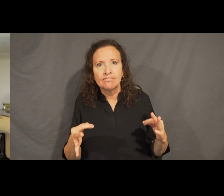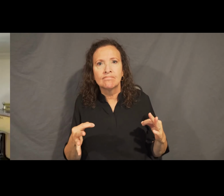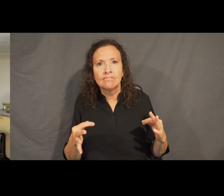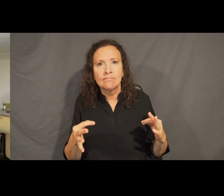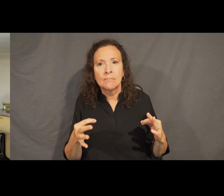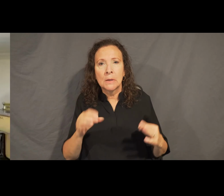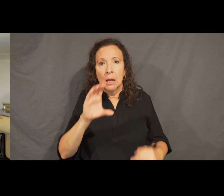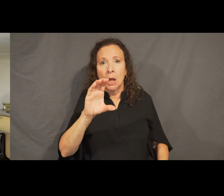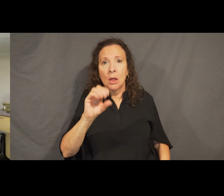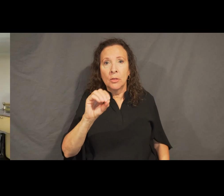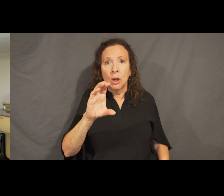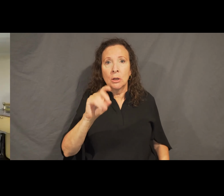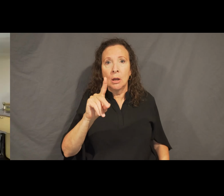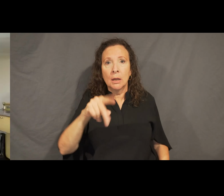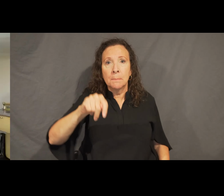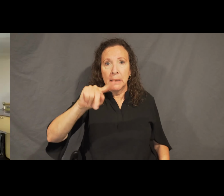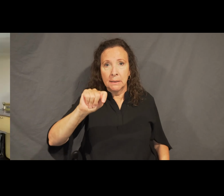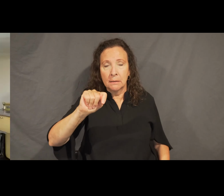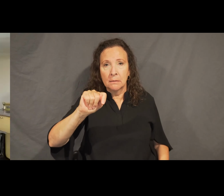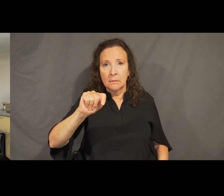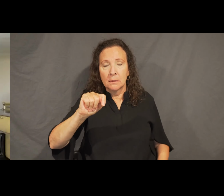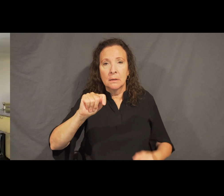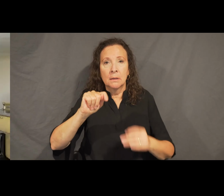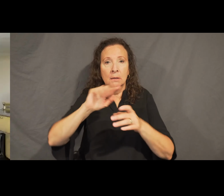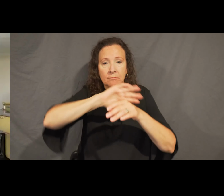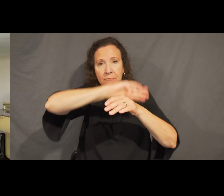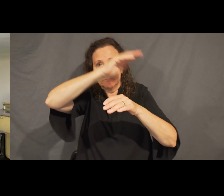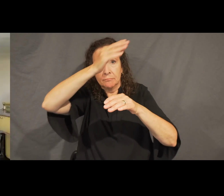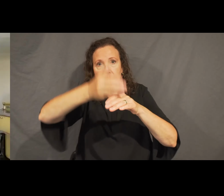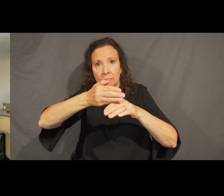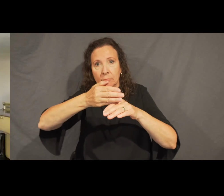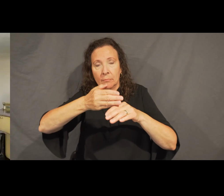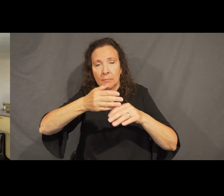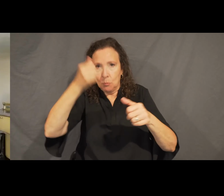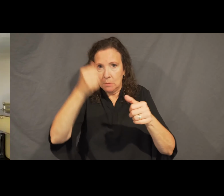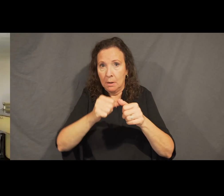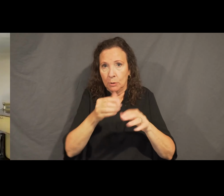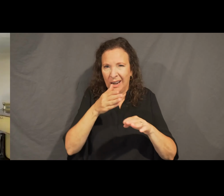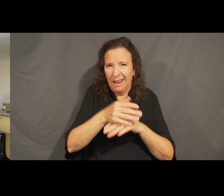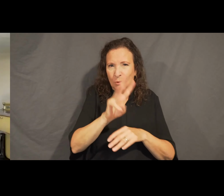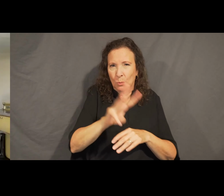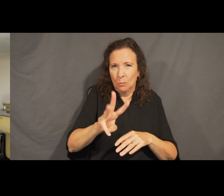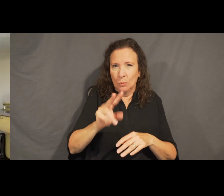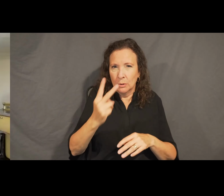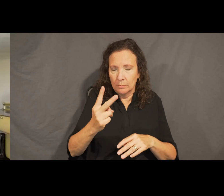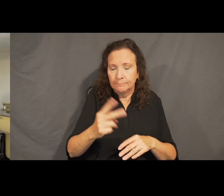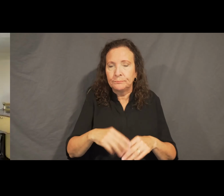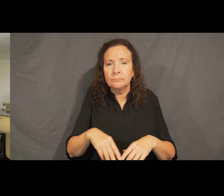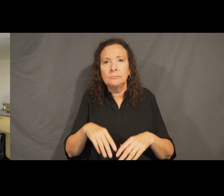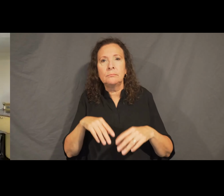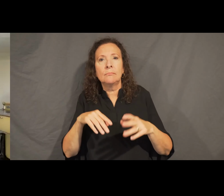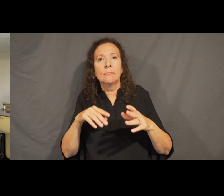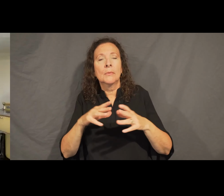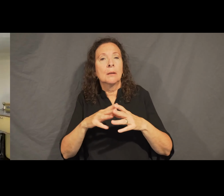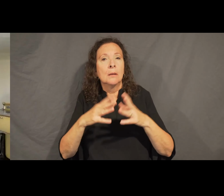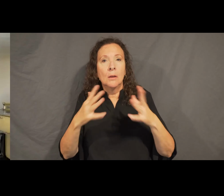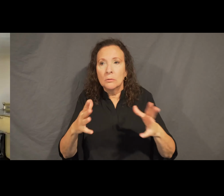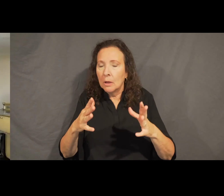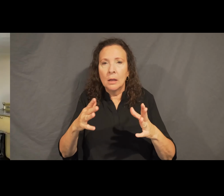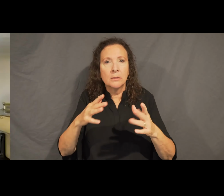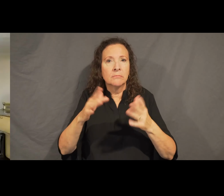regarding of the fighter planes, there's been a lot of technology around the planes, they